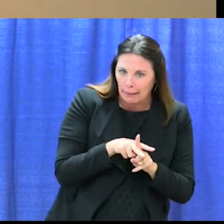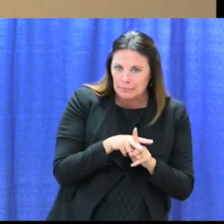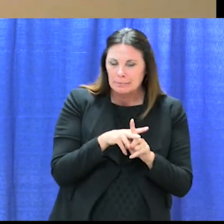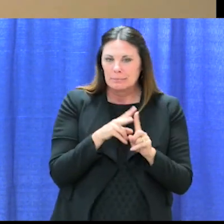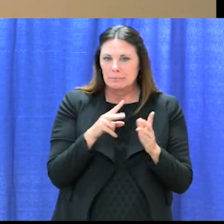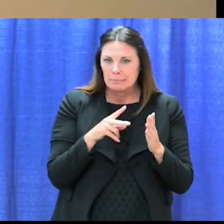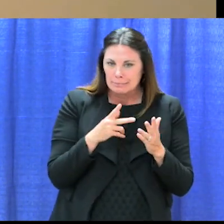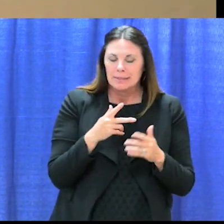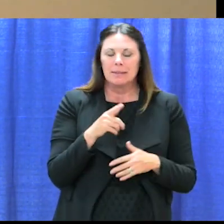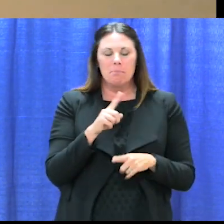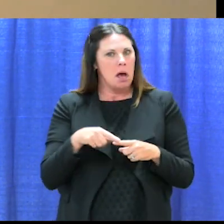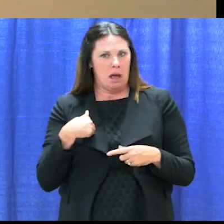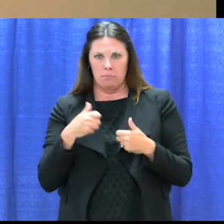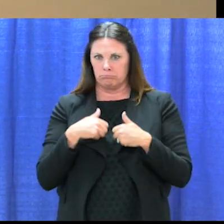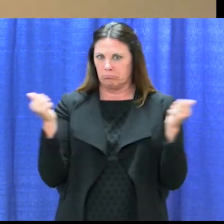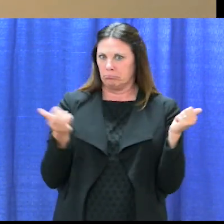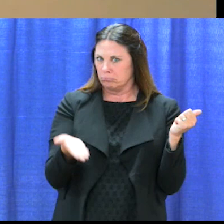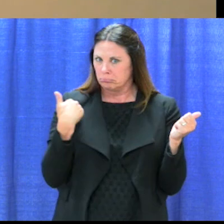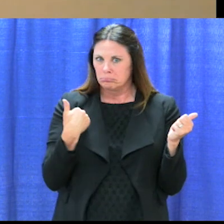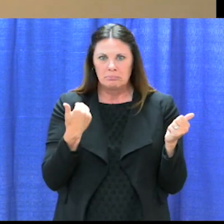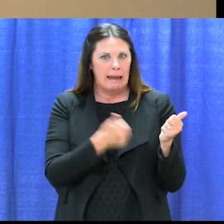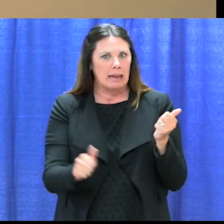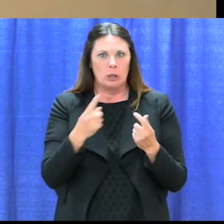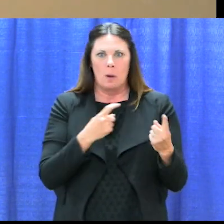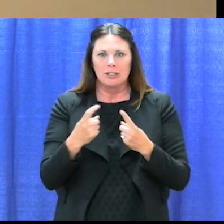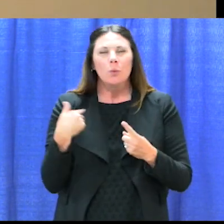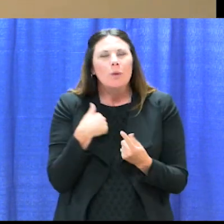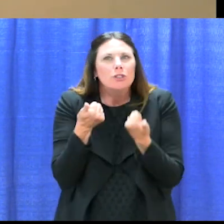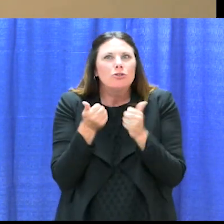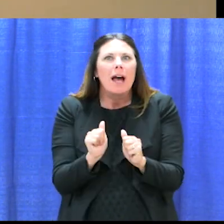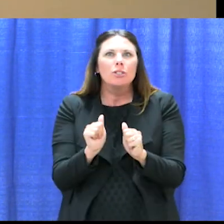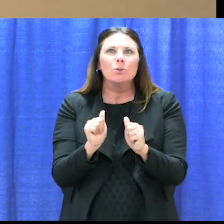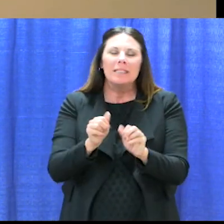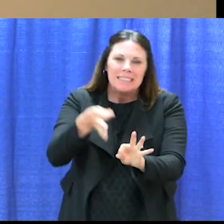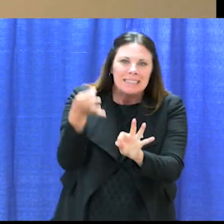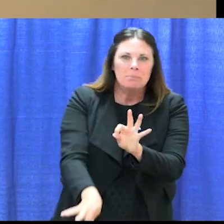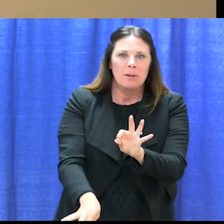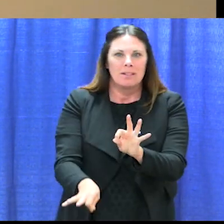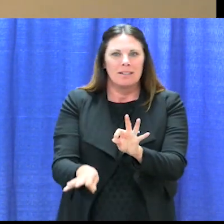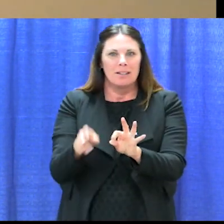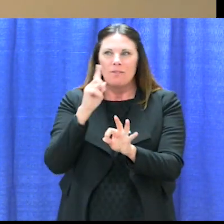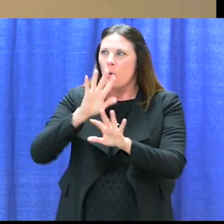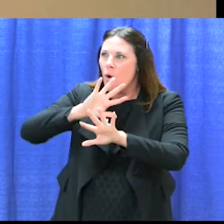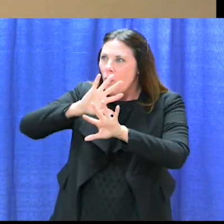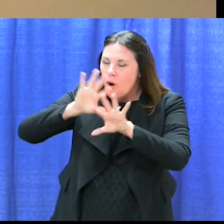We are trying to make it as easy as possible to get families connected all across our footprint